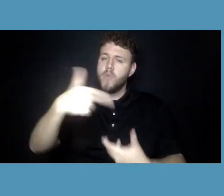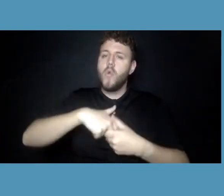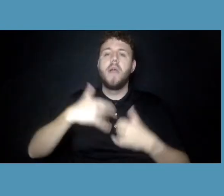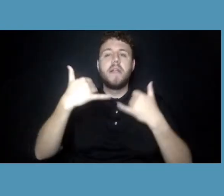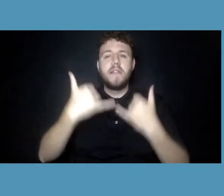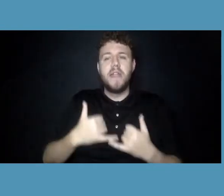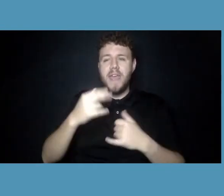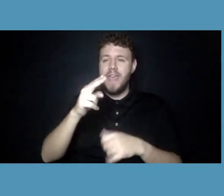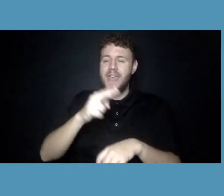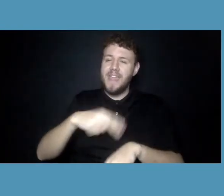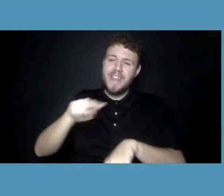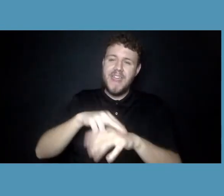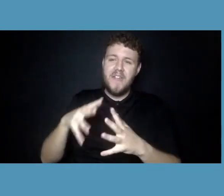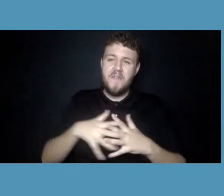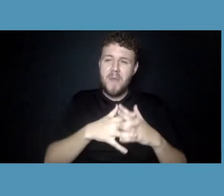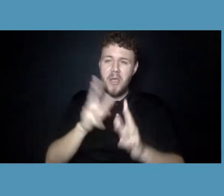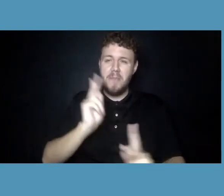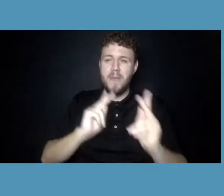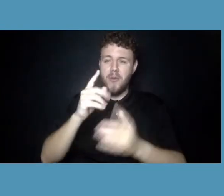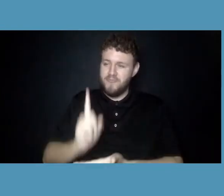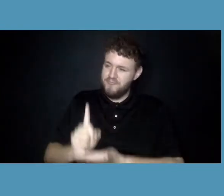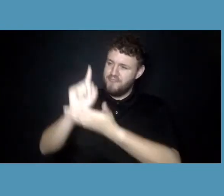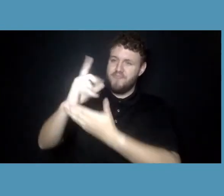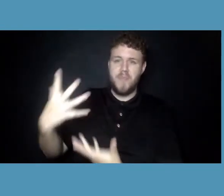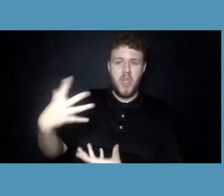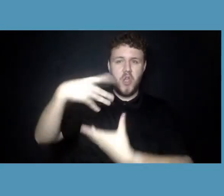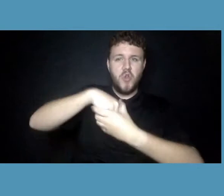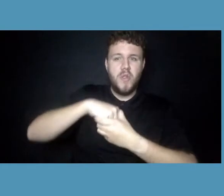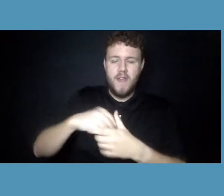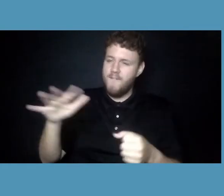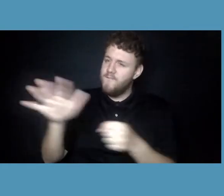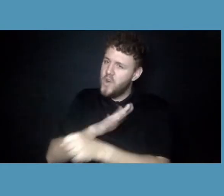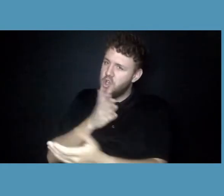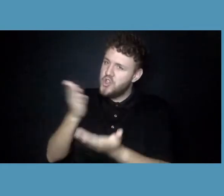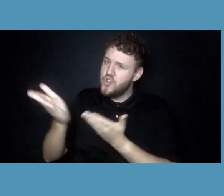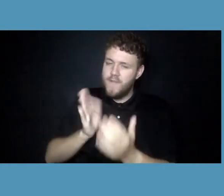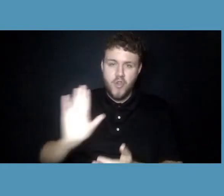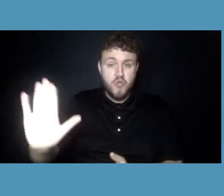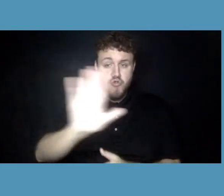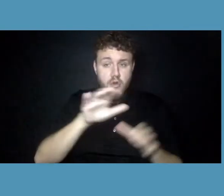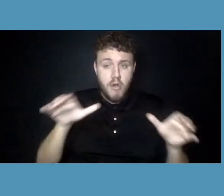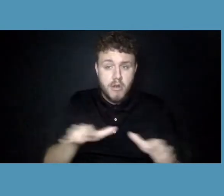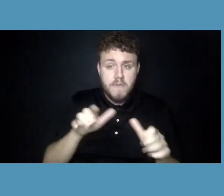Indian people visible, included, and fully served in your activities, communications,